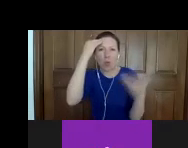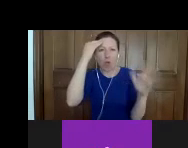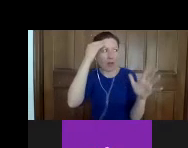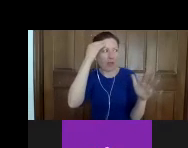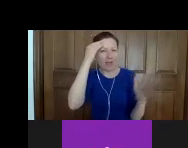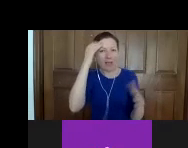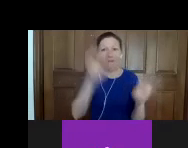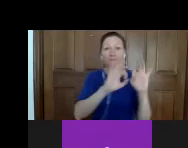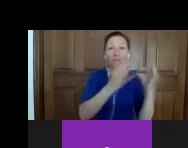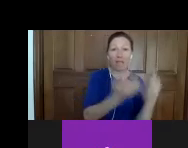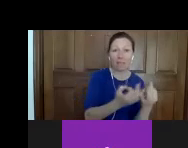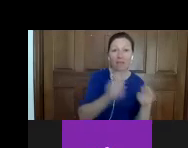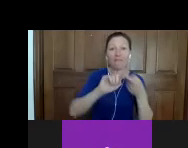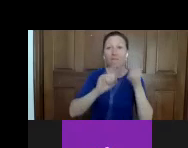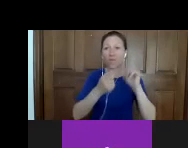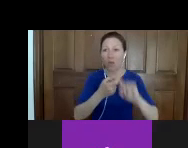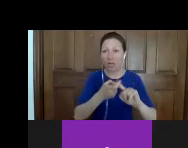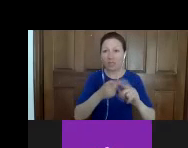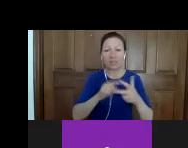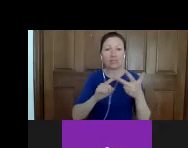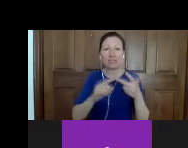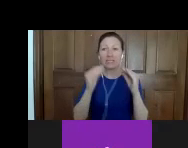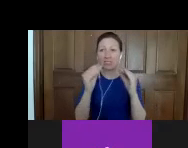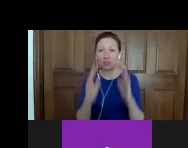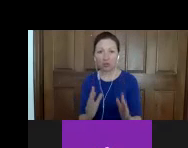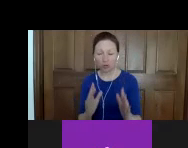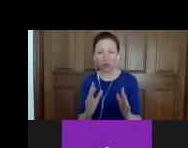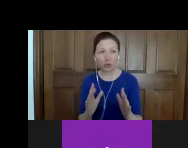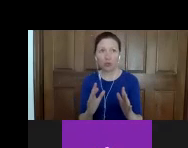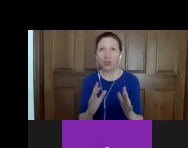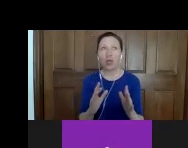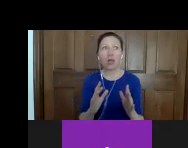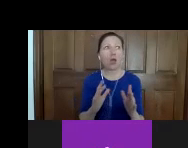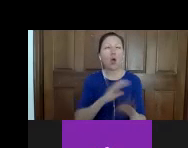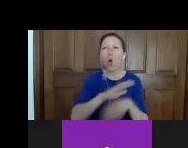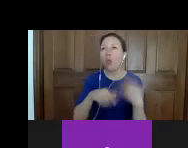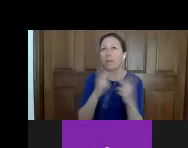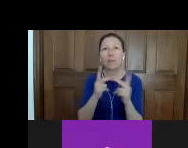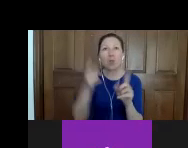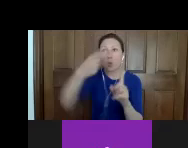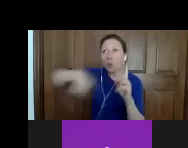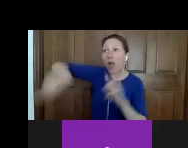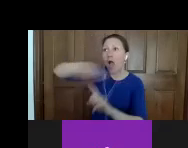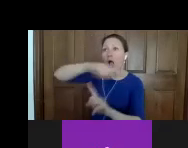supervisors, every around you, talk to them. Let them know that you're looking to expand